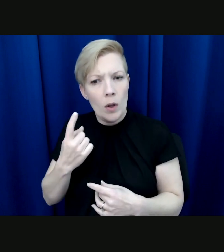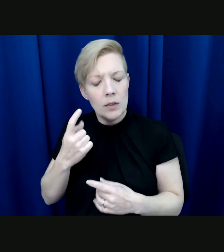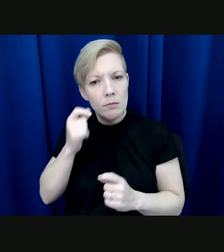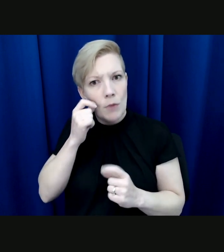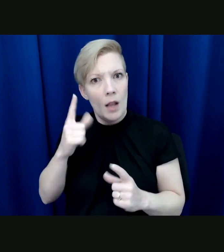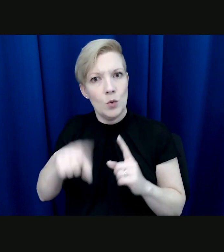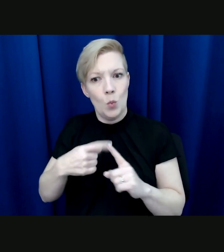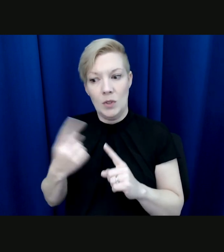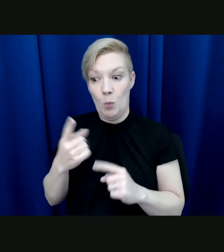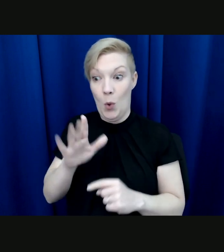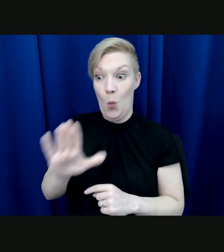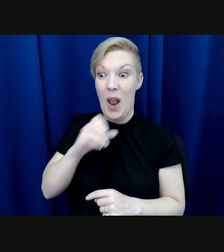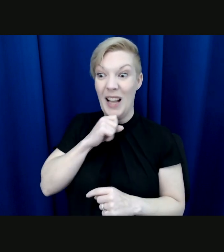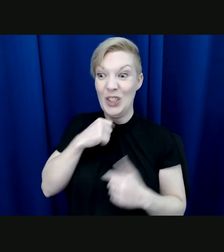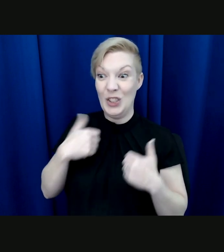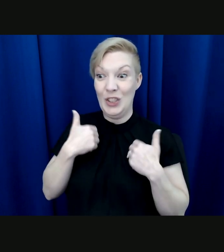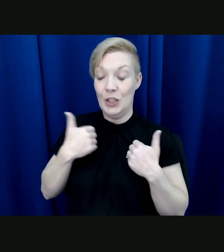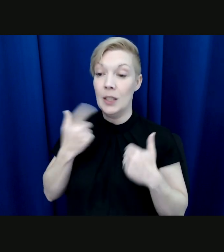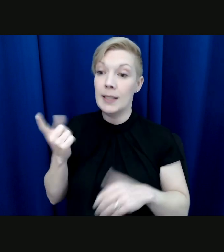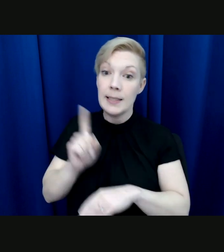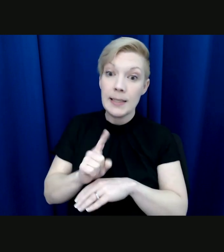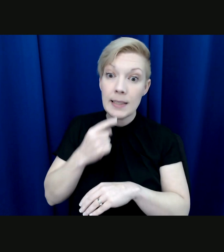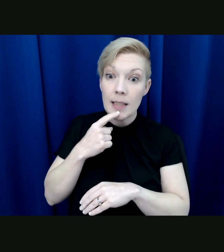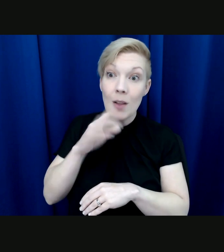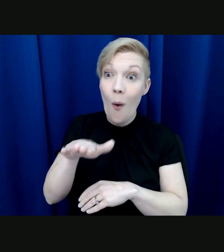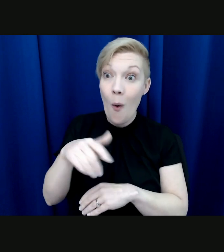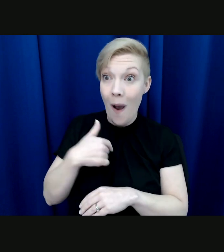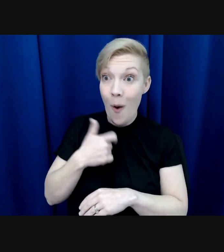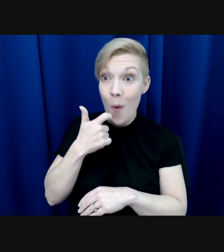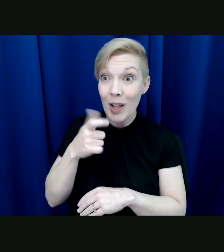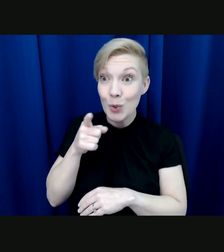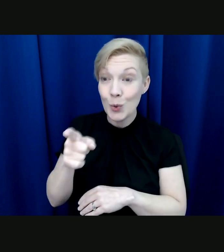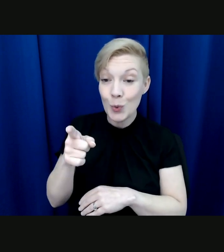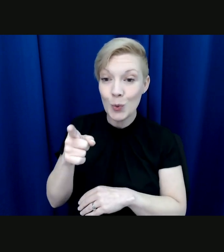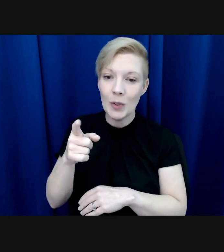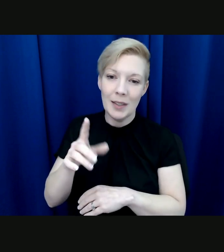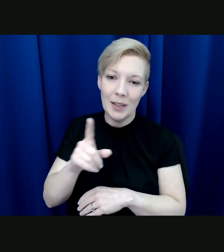oh, I watch you on, you know. Well, actually, it's a my mother loves you.